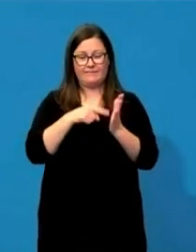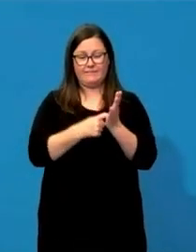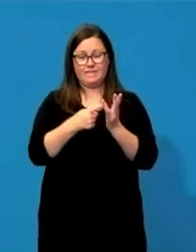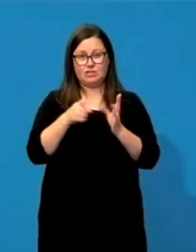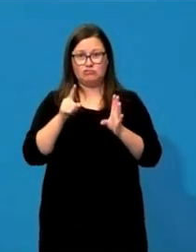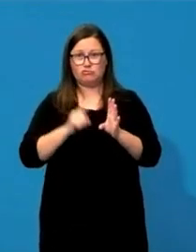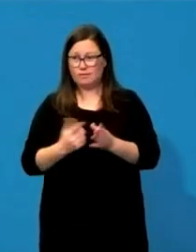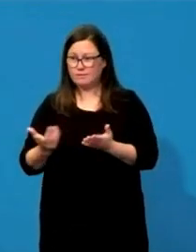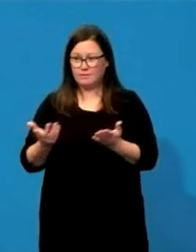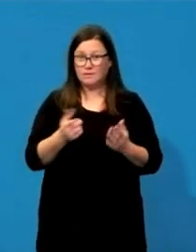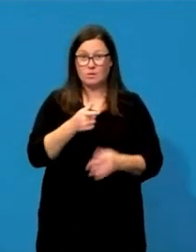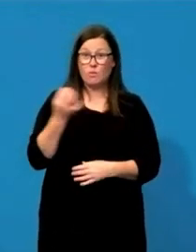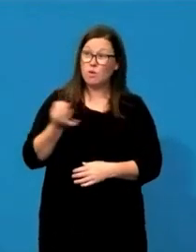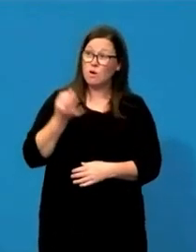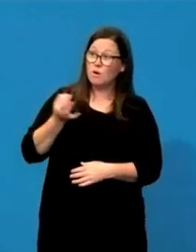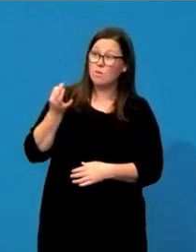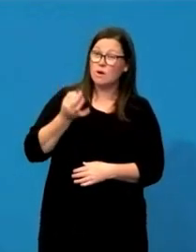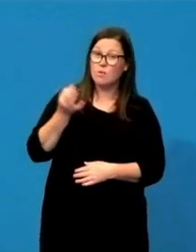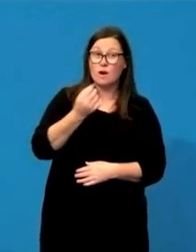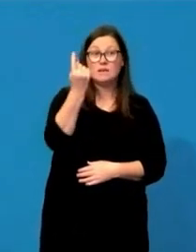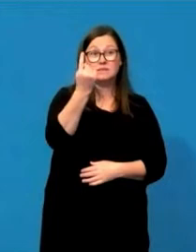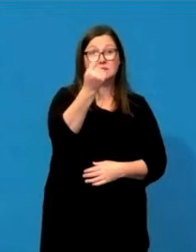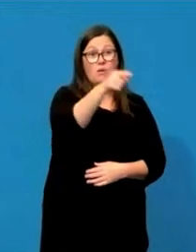someone to maybe come down from Broome to pick you up? My mum drives me over.